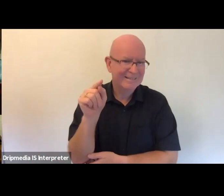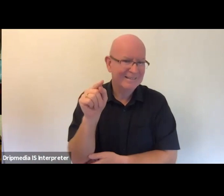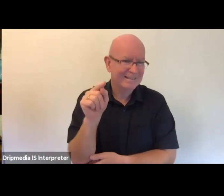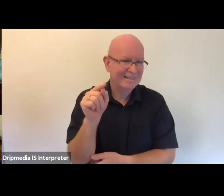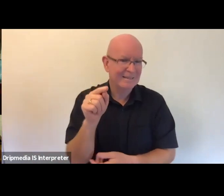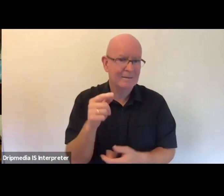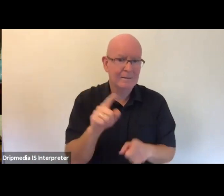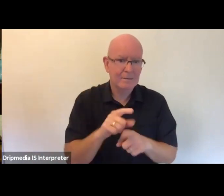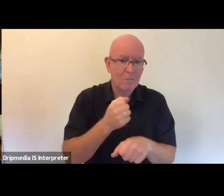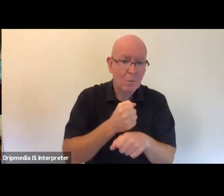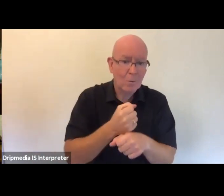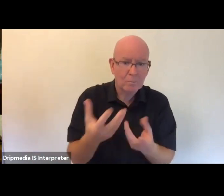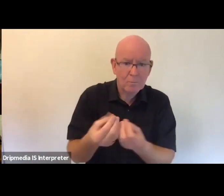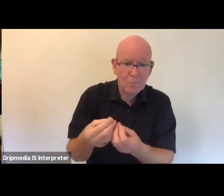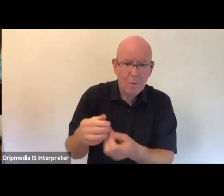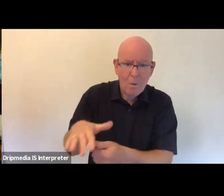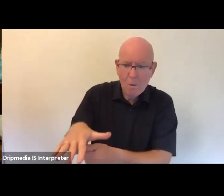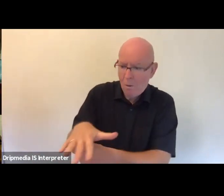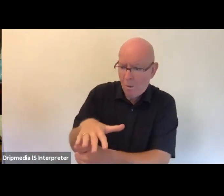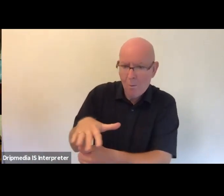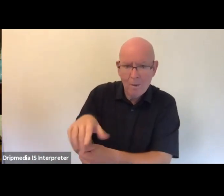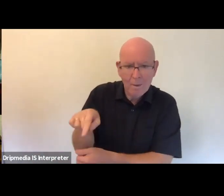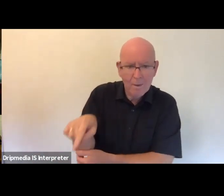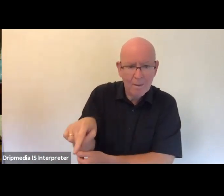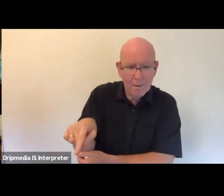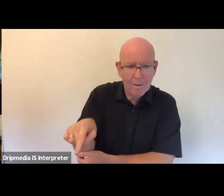You know, Indonesia is decentralised but it’s obviously a very vast country.